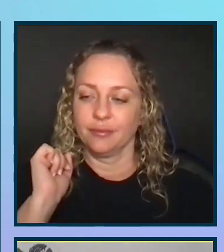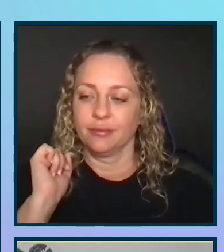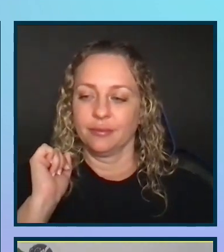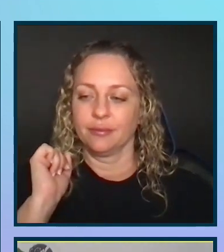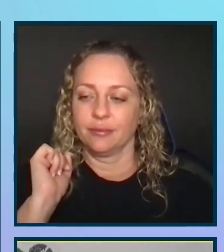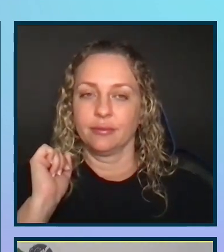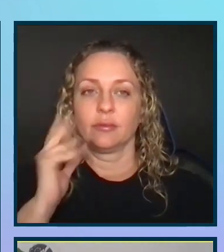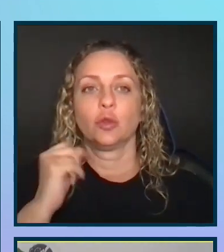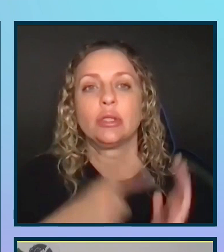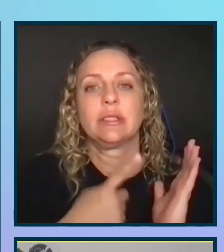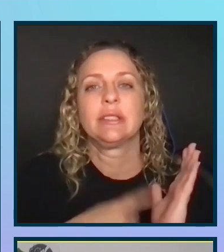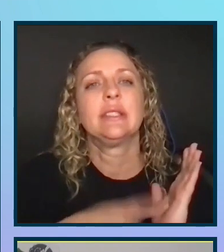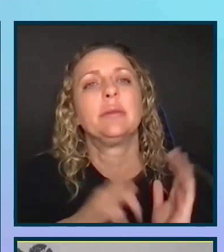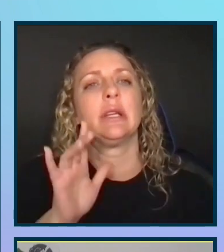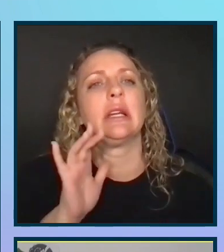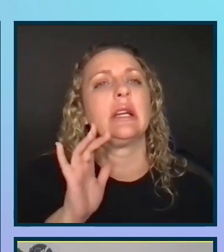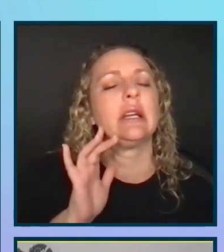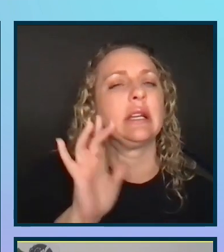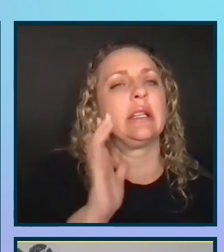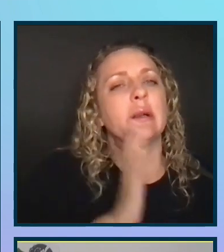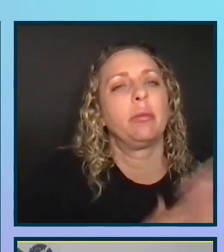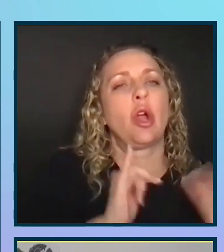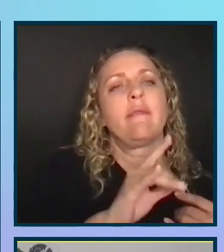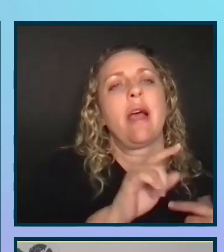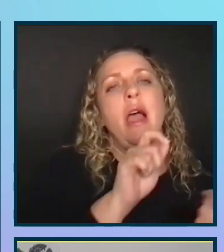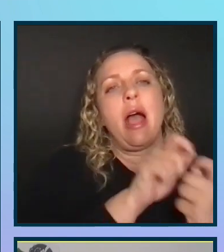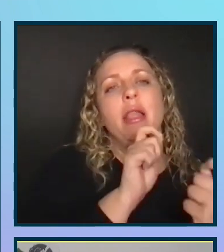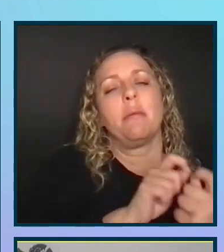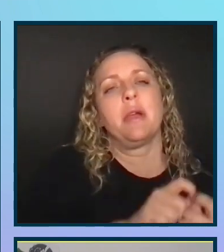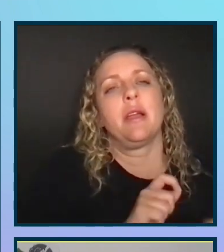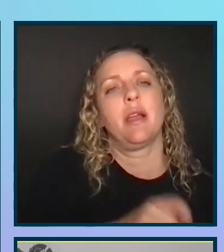So sometimes a clickable part of an element might also not be super obvious for the dev teams,